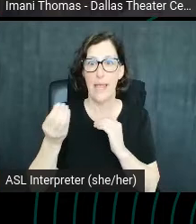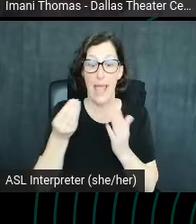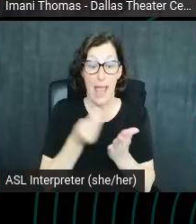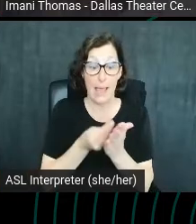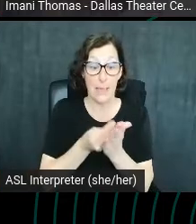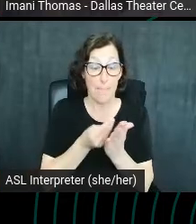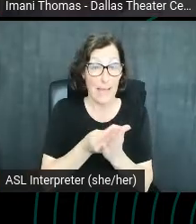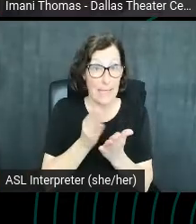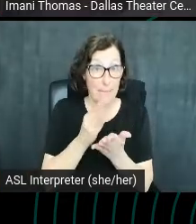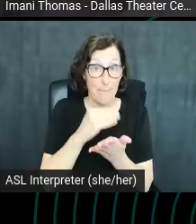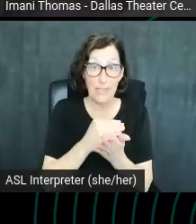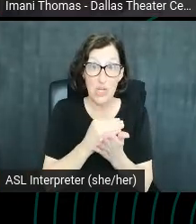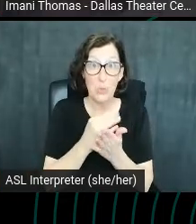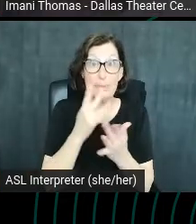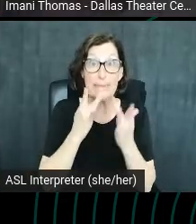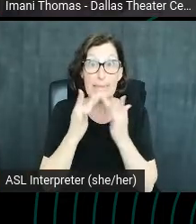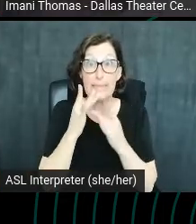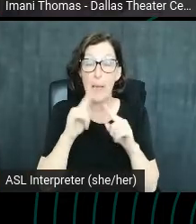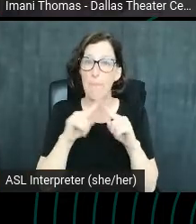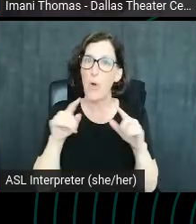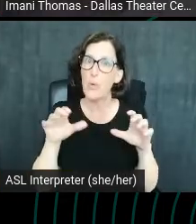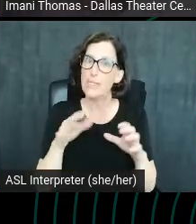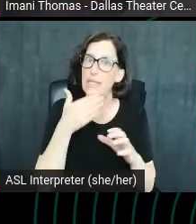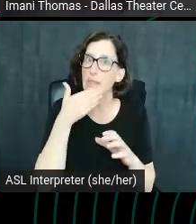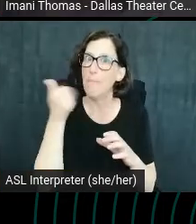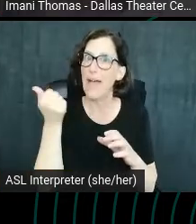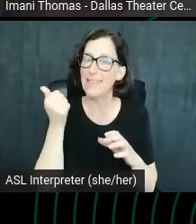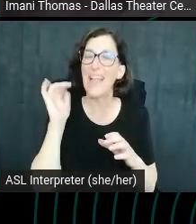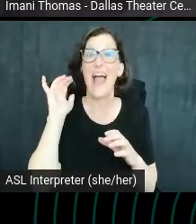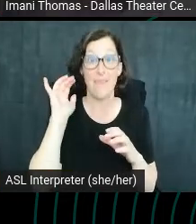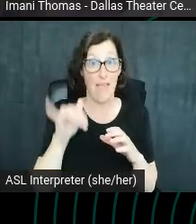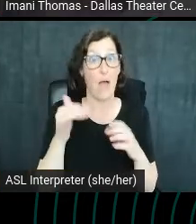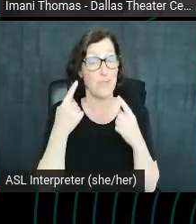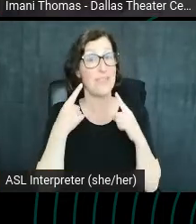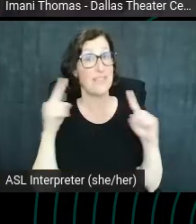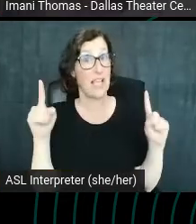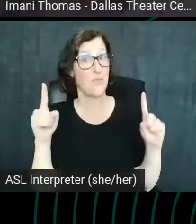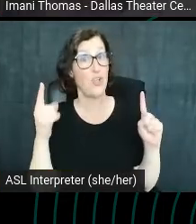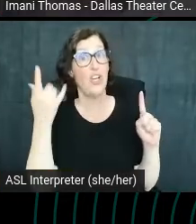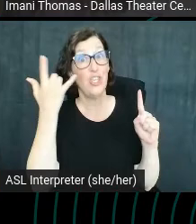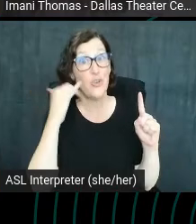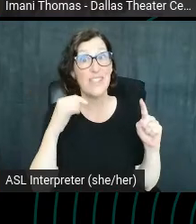but we did the best with what we could, and that went a long way. You can still tell a story with limited means.